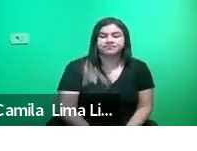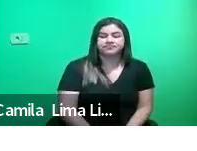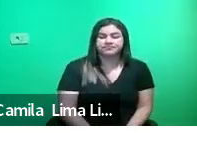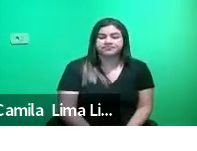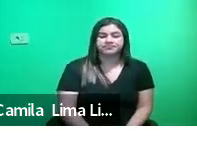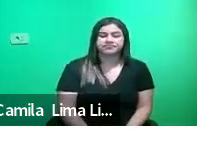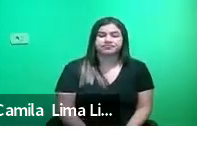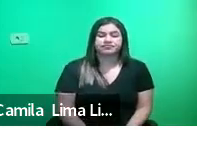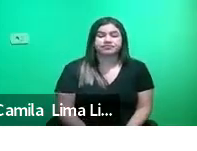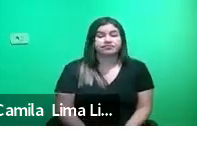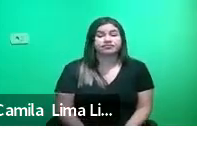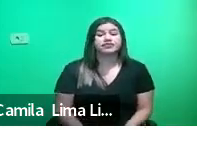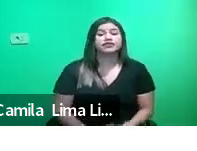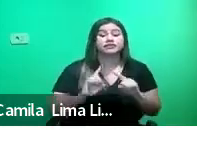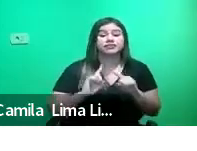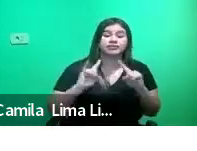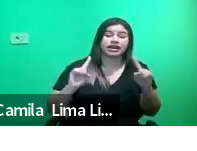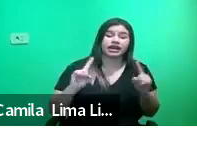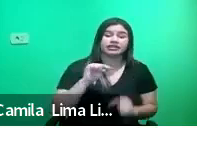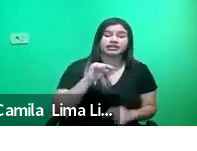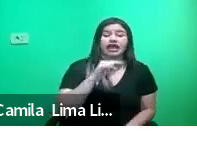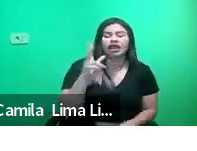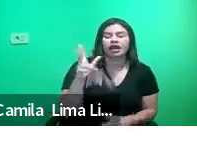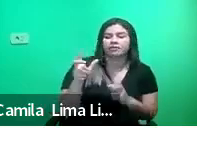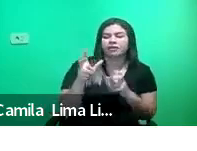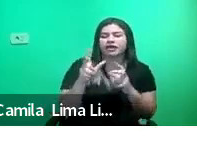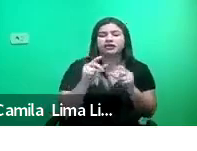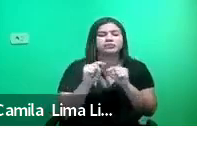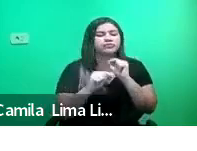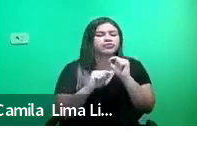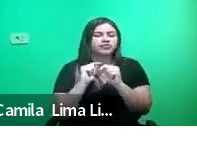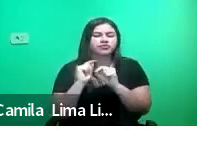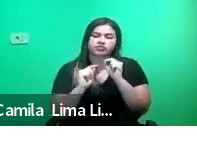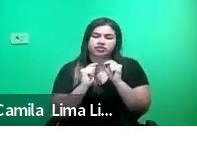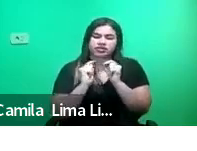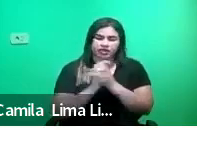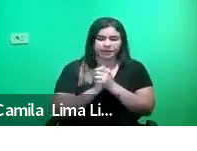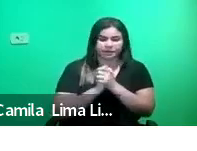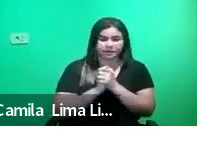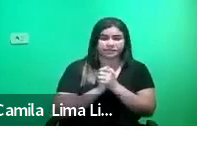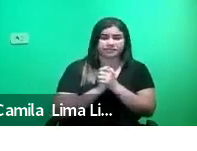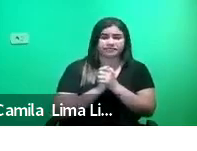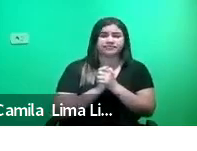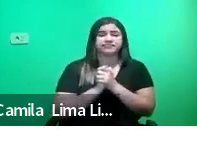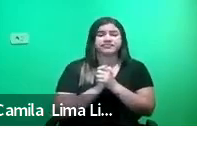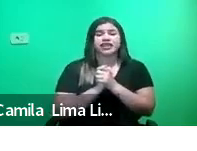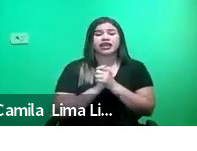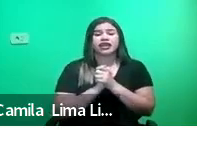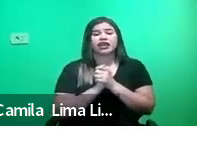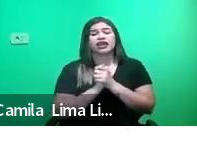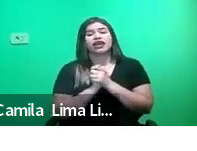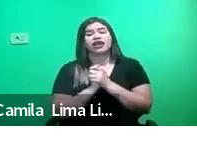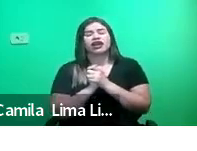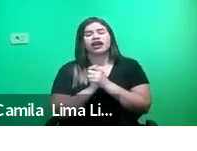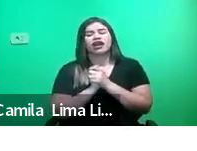this kind this kind of this kind of perspective was not consistent consistently elaborate. orated in a sufficient detail